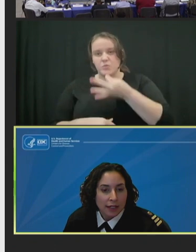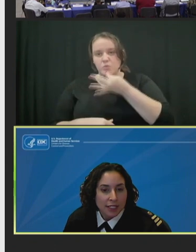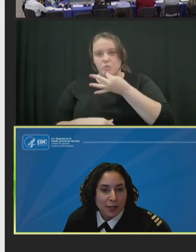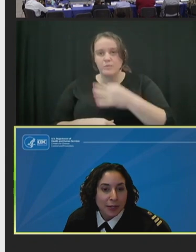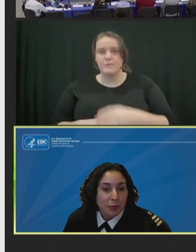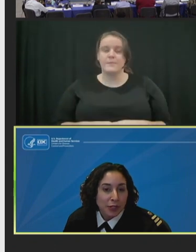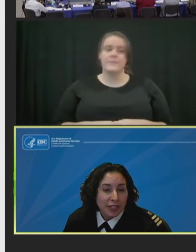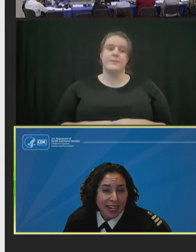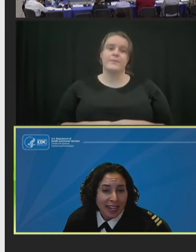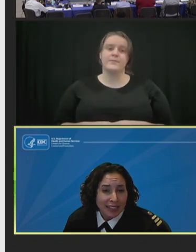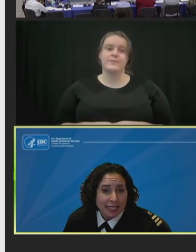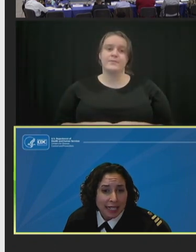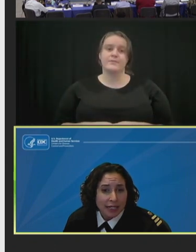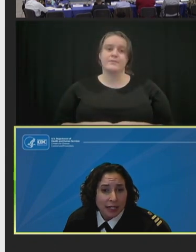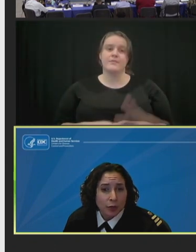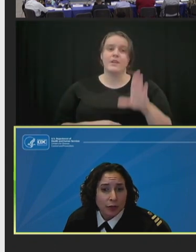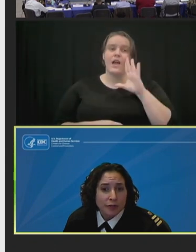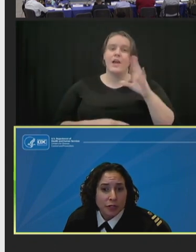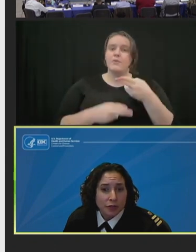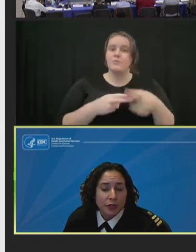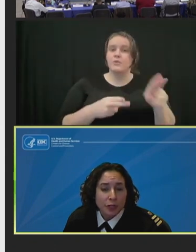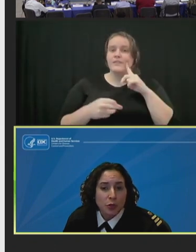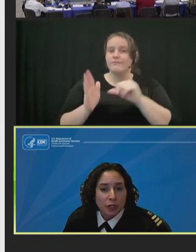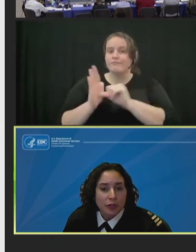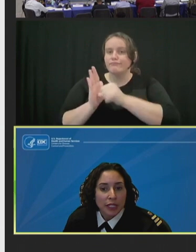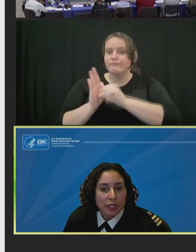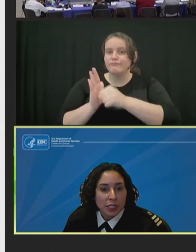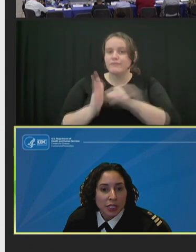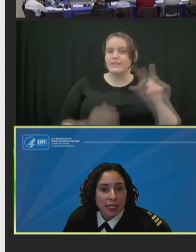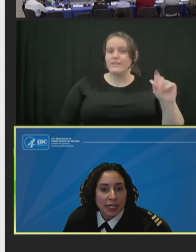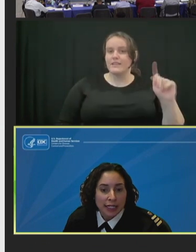So, I'm going to briefly highlight data that were reviewed for the core evaluation and,